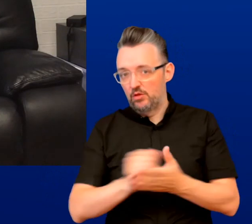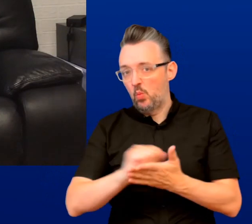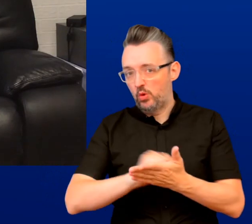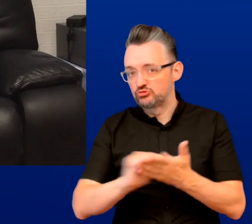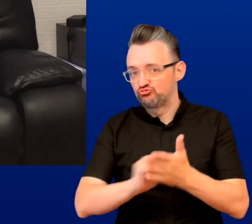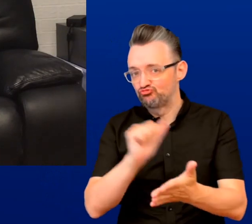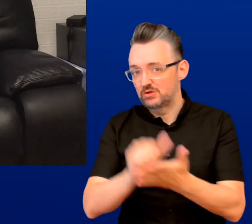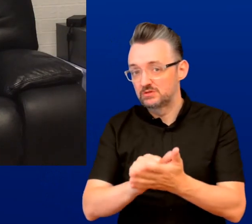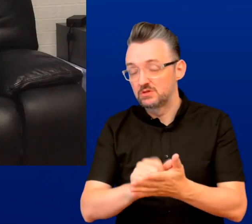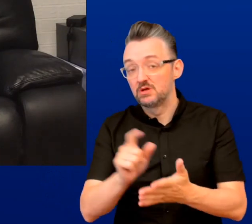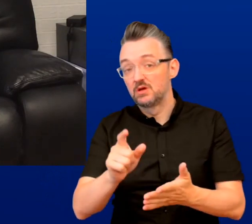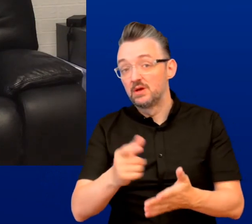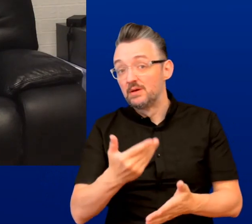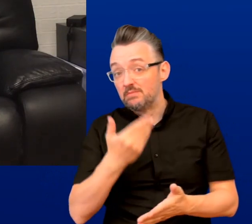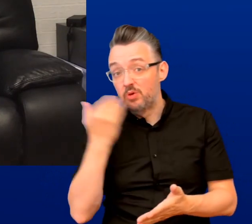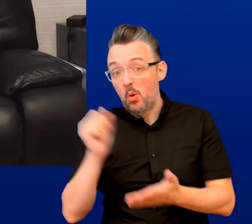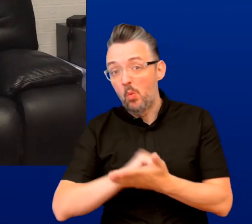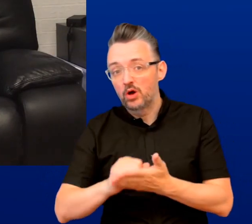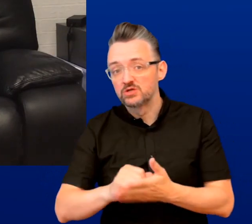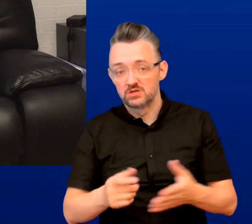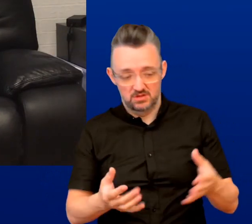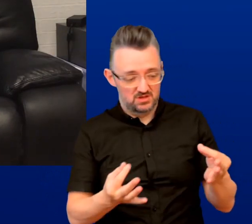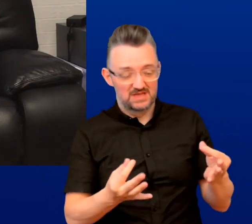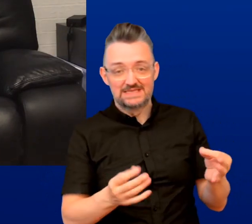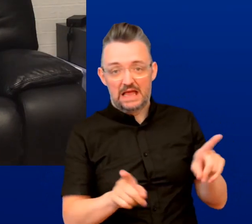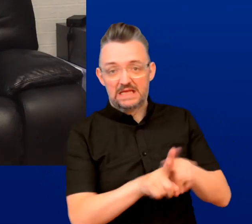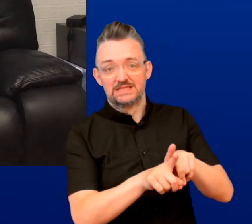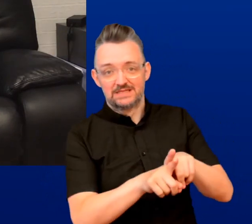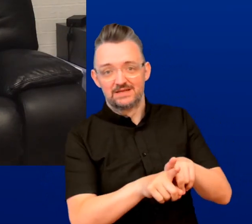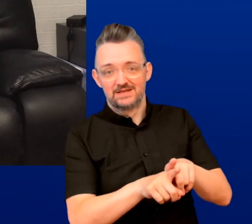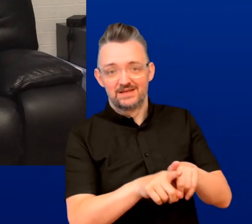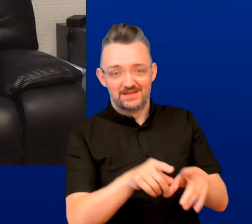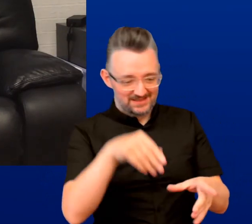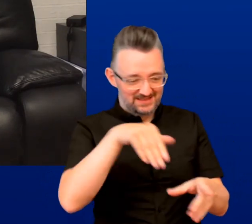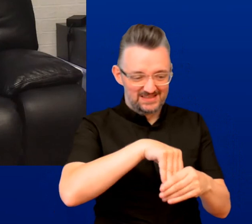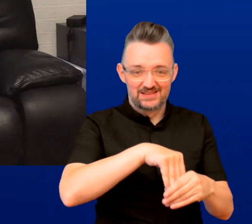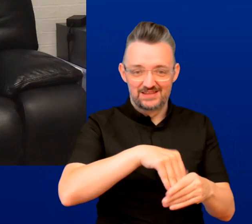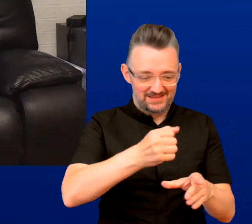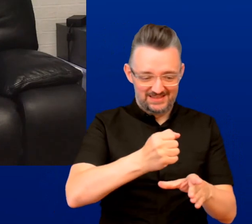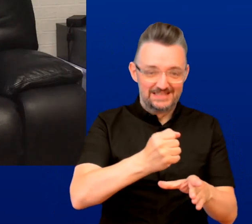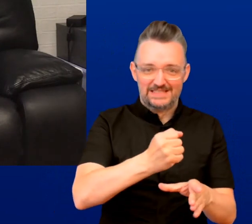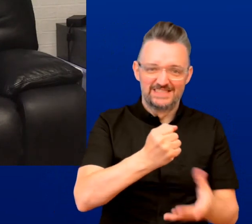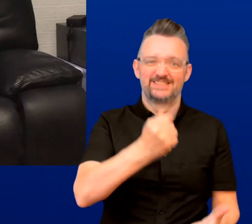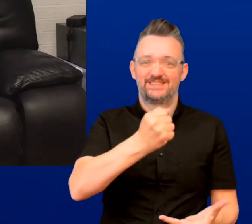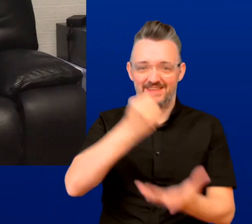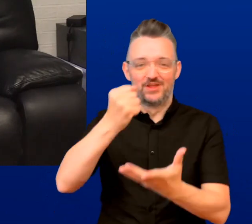thoroughly because if you don't they will stick to the bowl that you've been making.